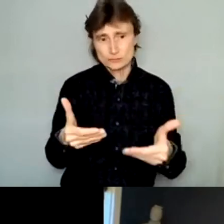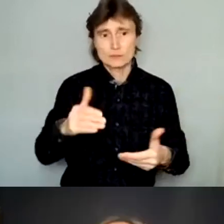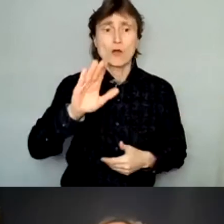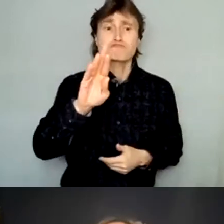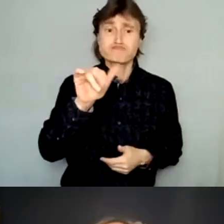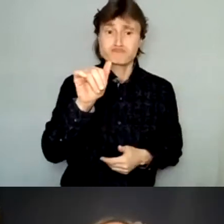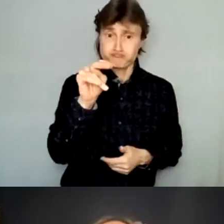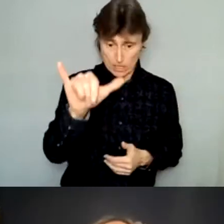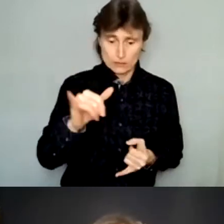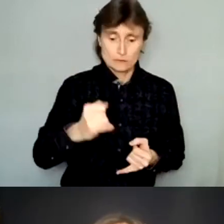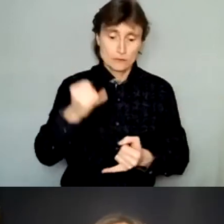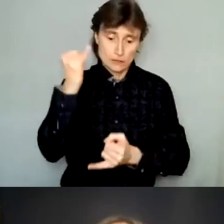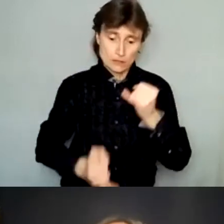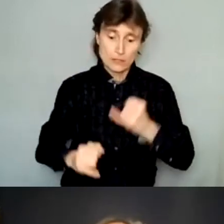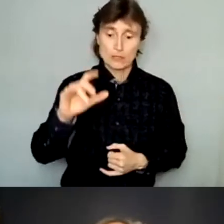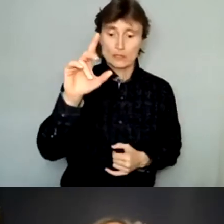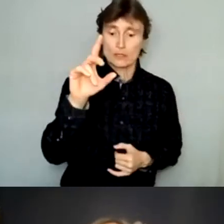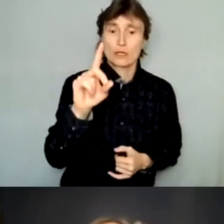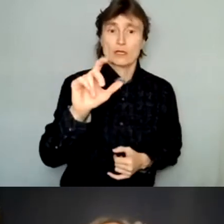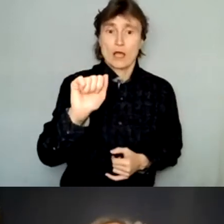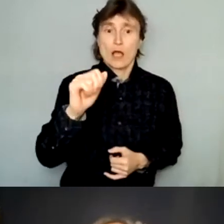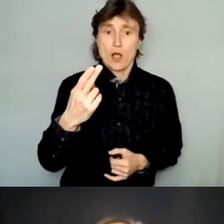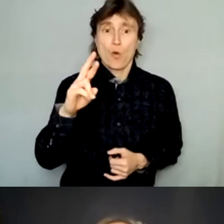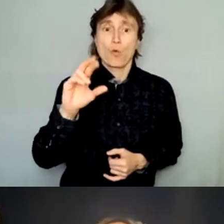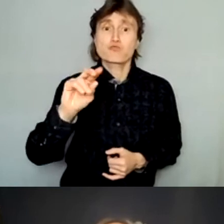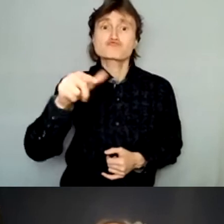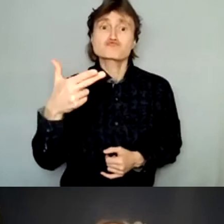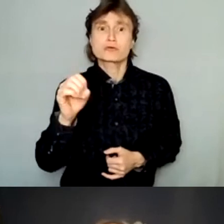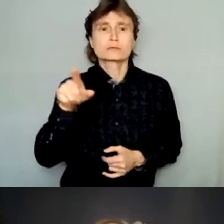who is our Director of Public Art.